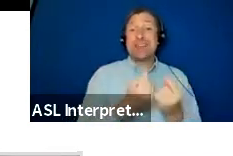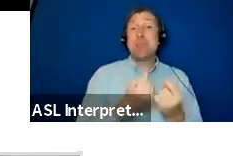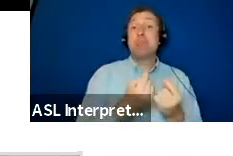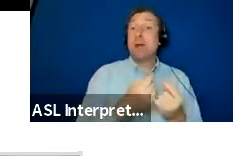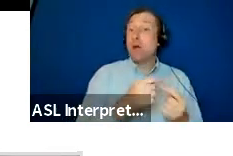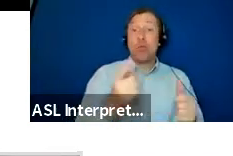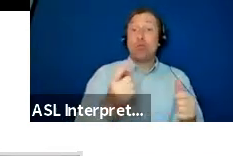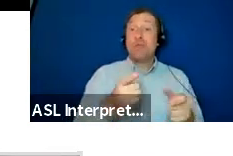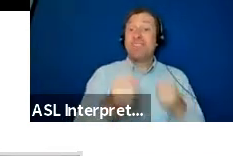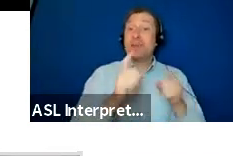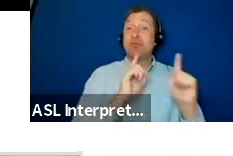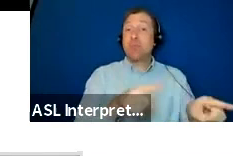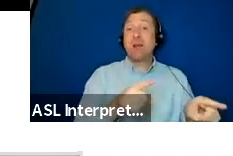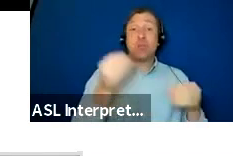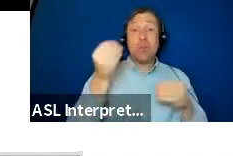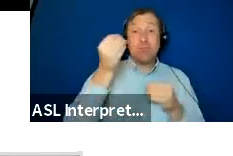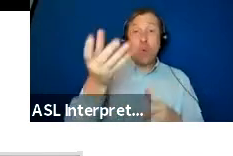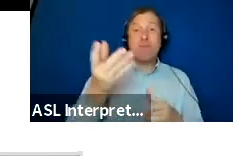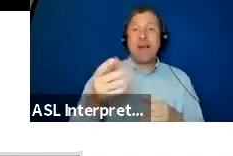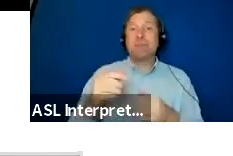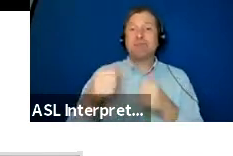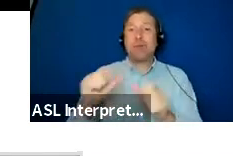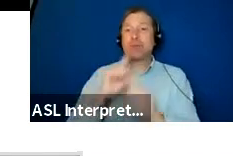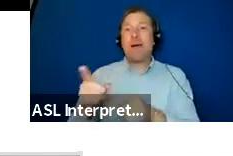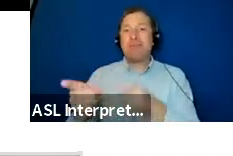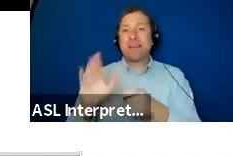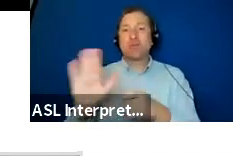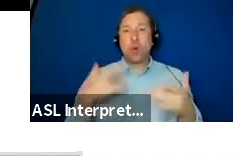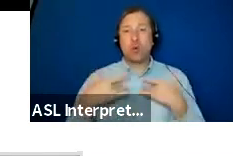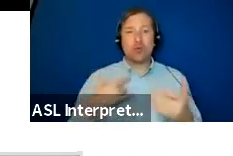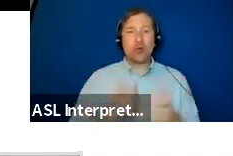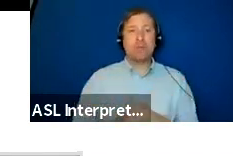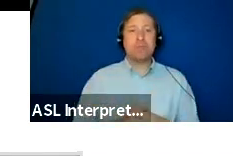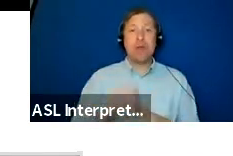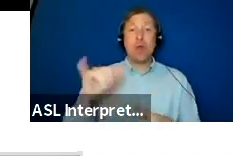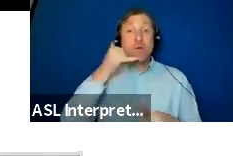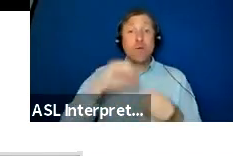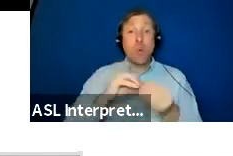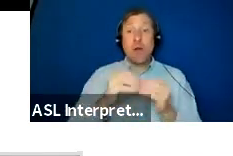be notified and immediately try to respond to your concern. You can find these numbers on your membership card